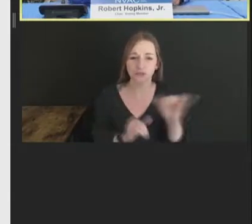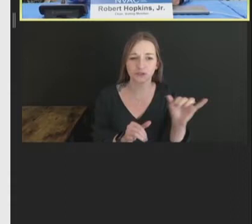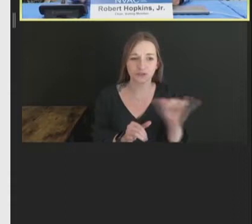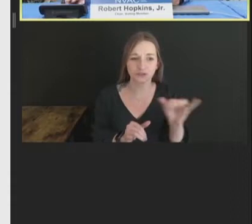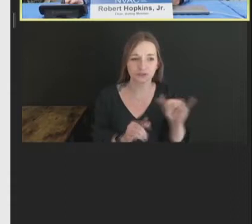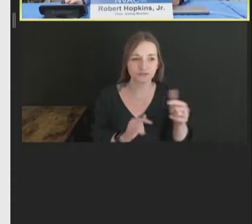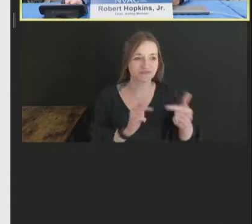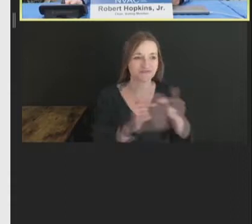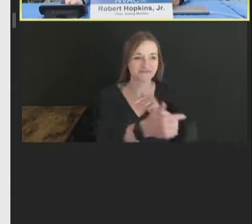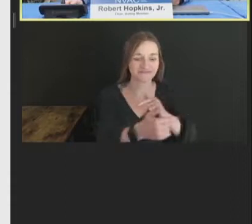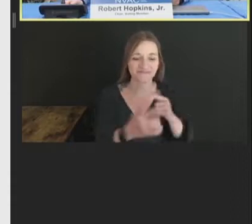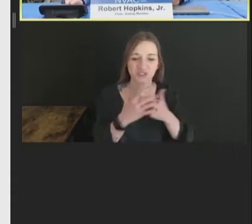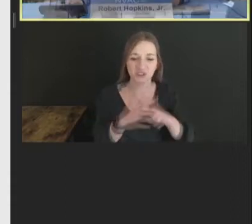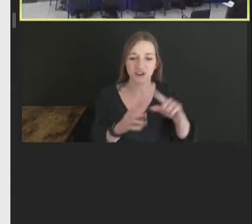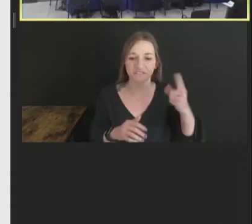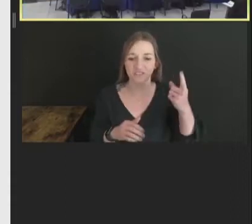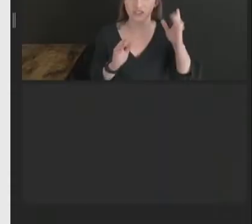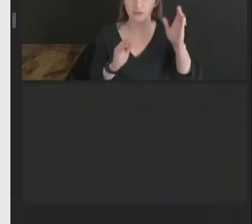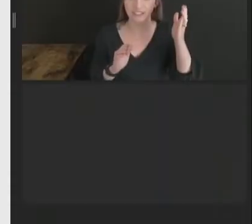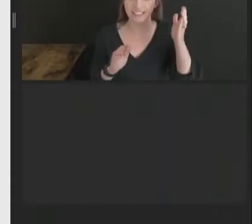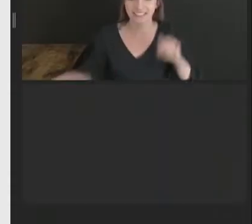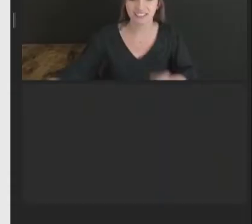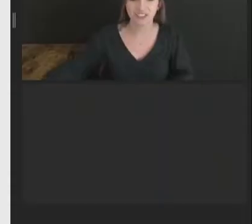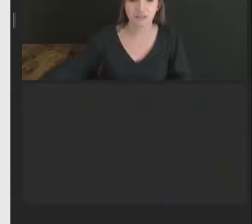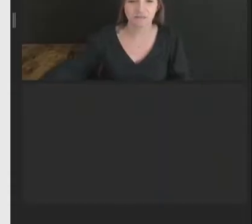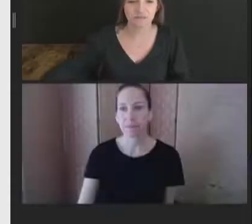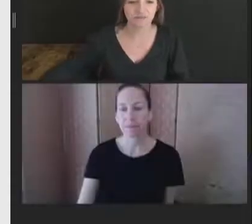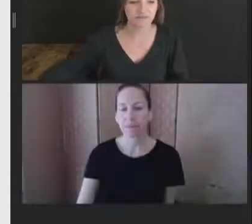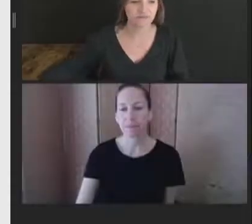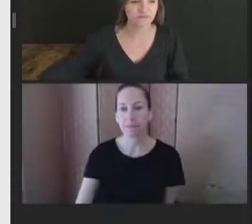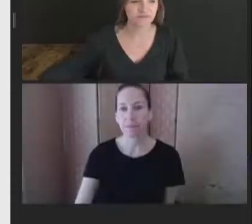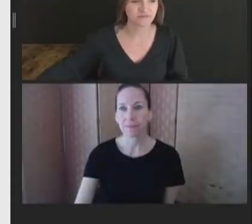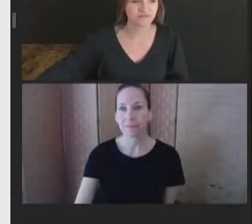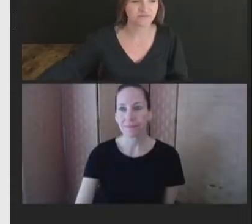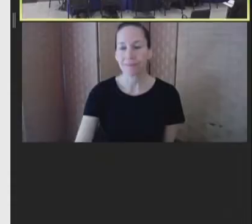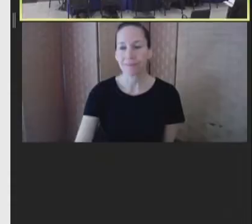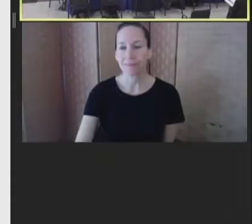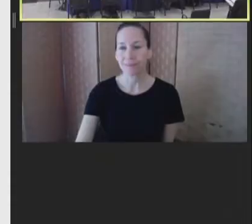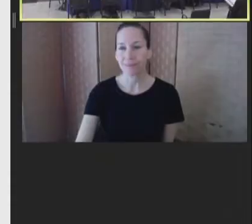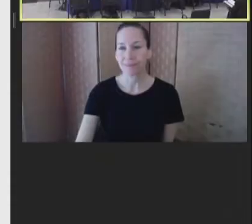Nadine Rouphael: